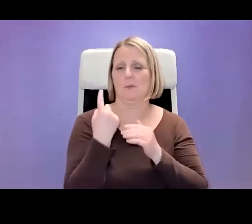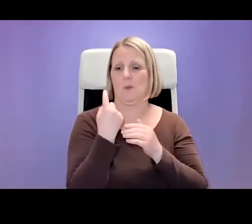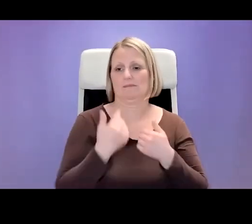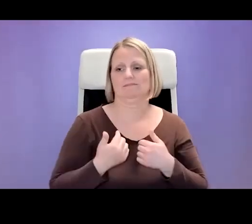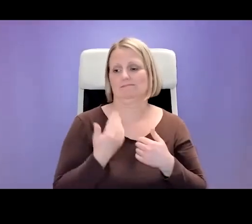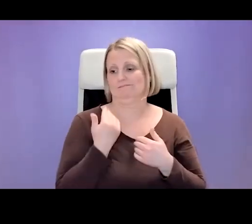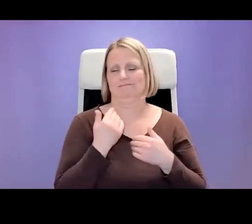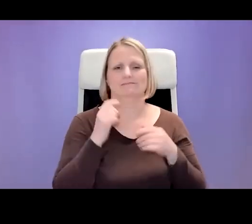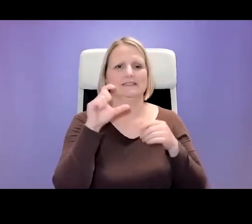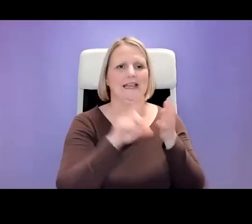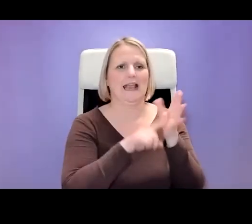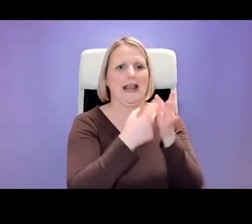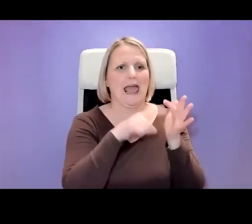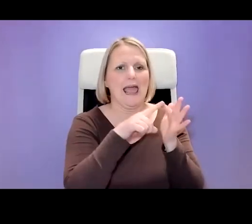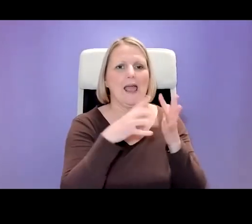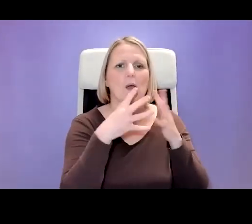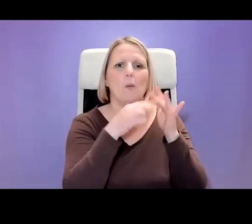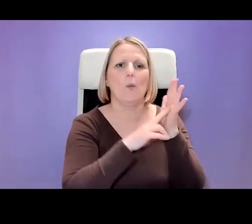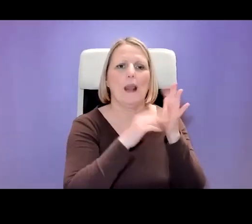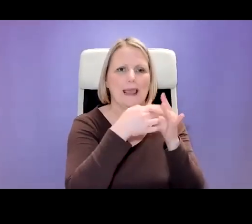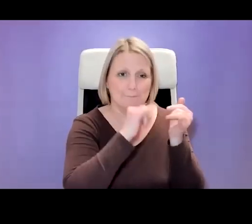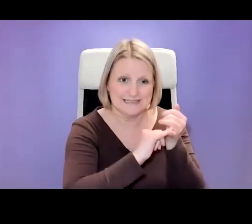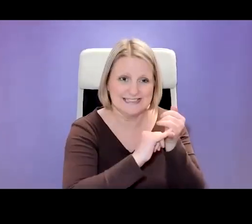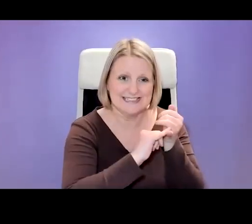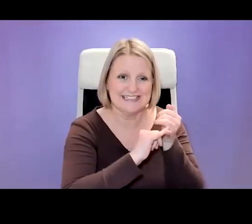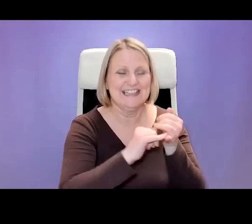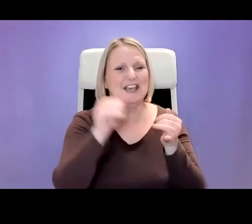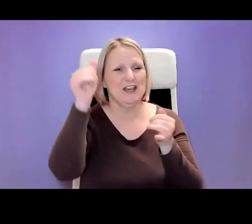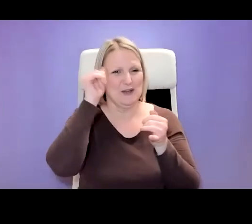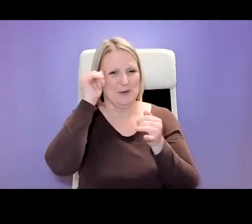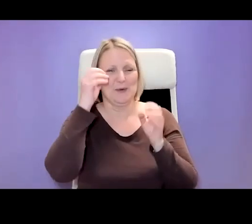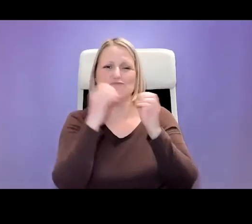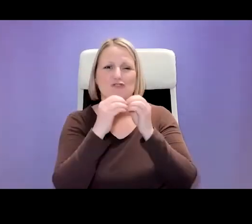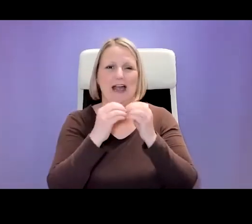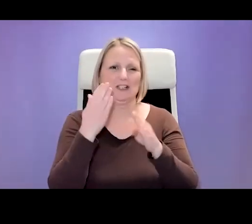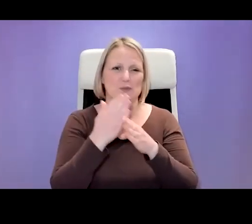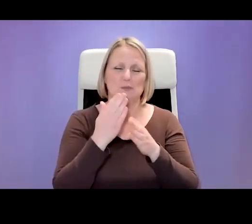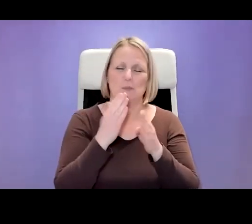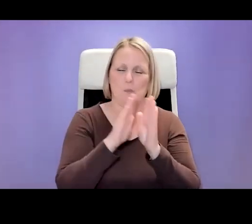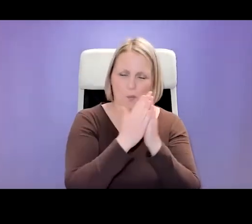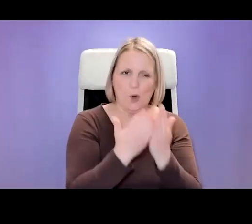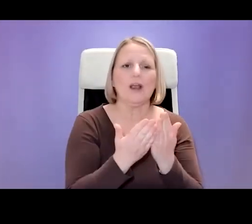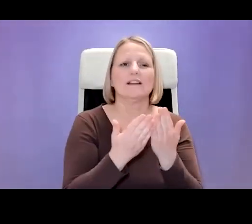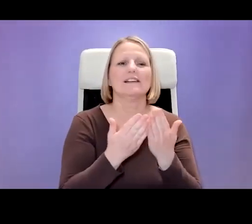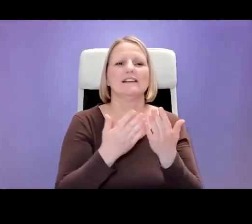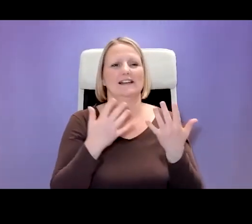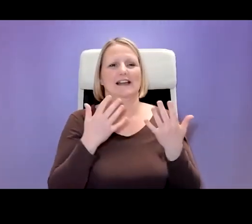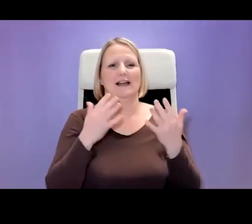And then we can think of Brian's book 'Wondrously Wounded' in 2019 and Grant Macaskill's book 'Autism and the Church', 2019.